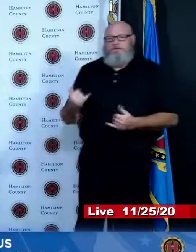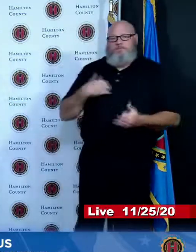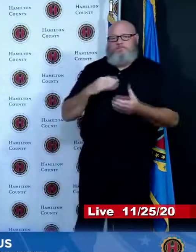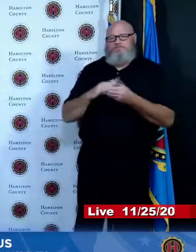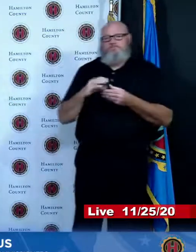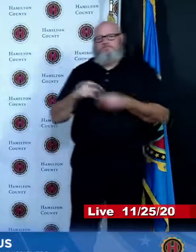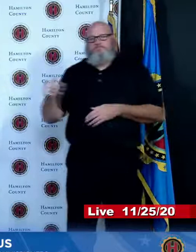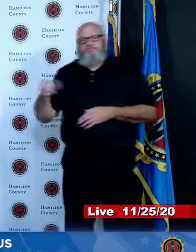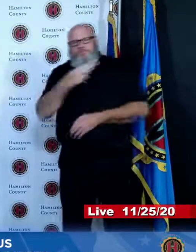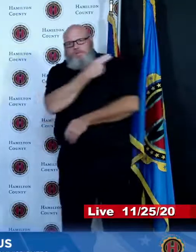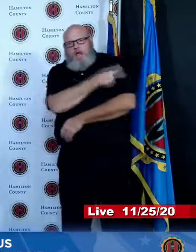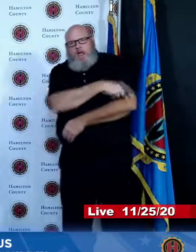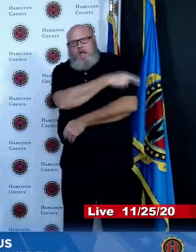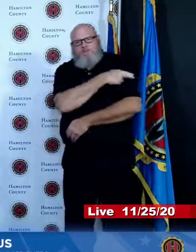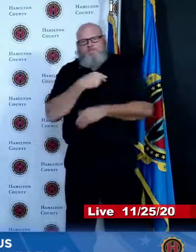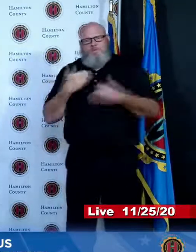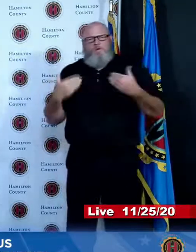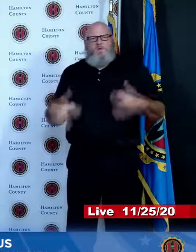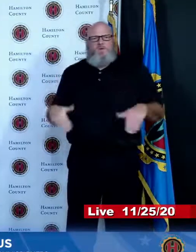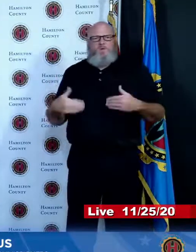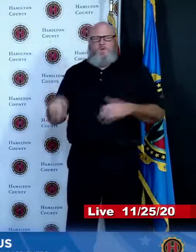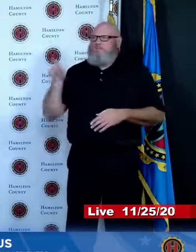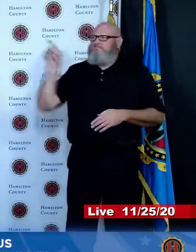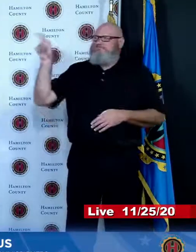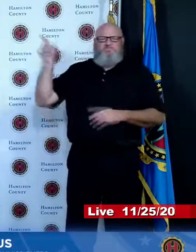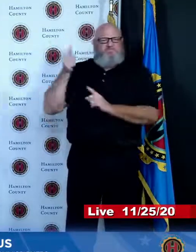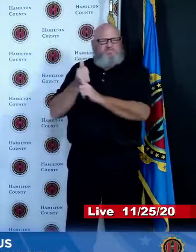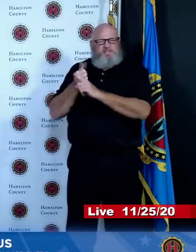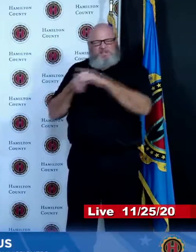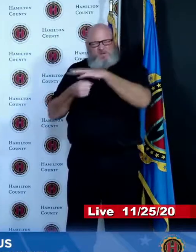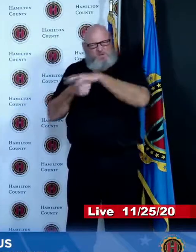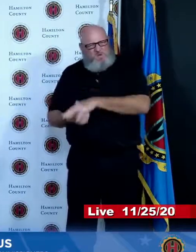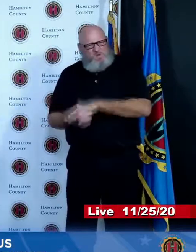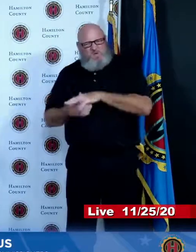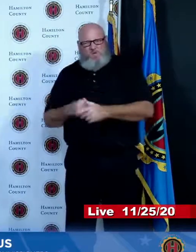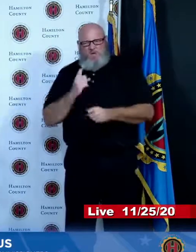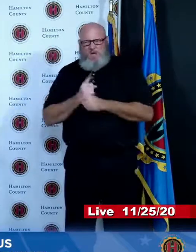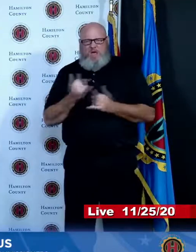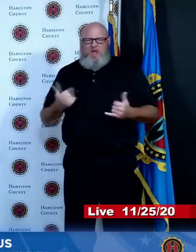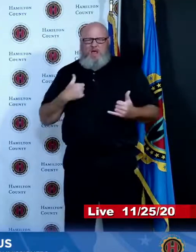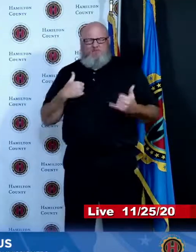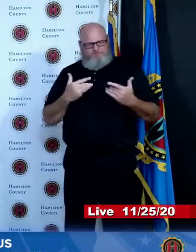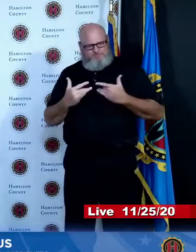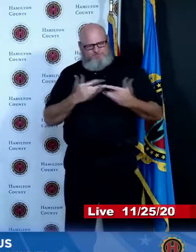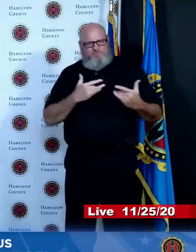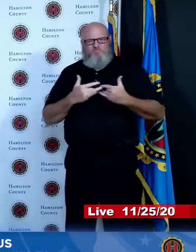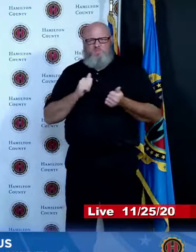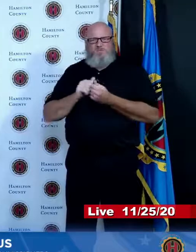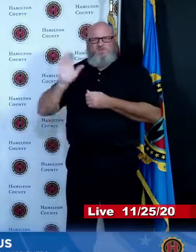Covid19 it's very concerning I'm trying to be optimistic this briefing but but it's very